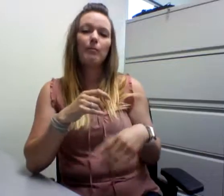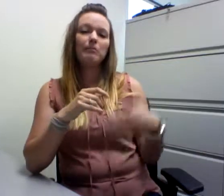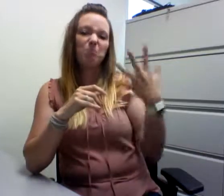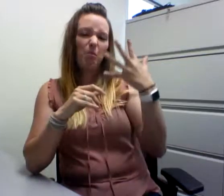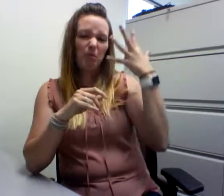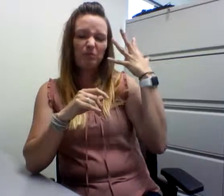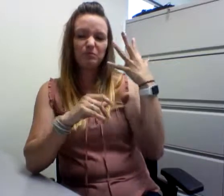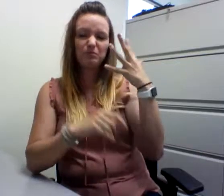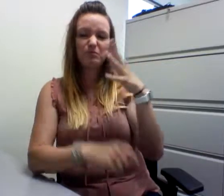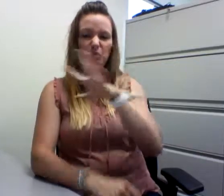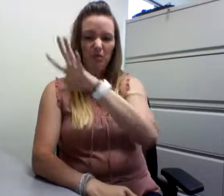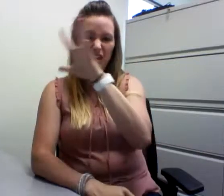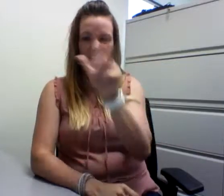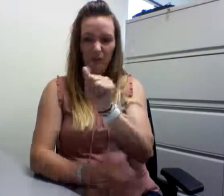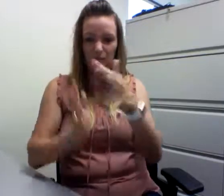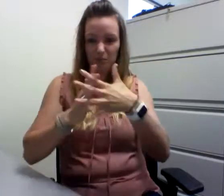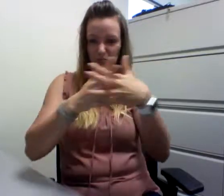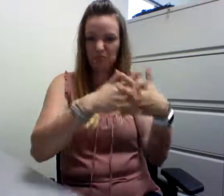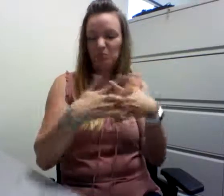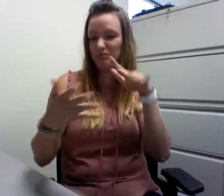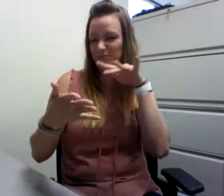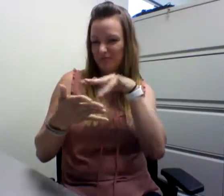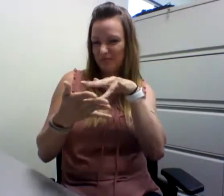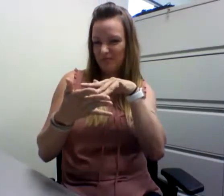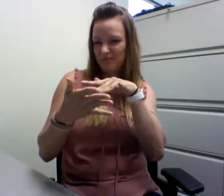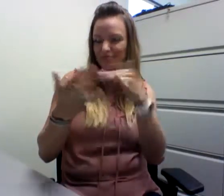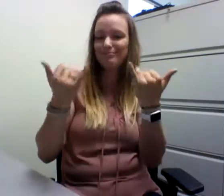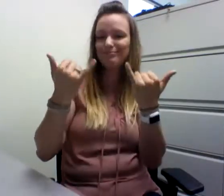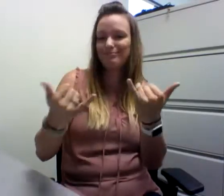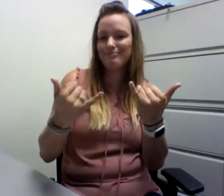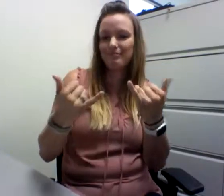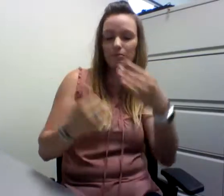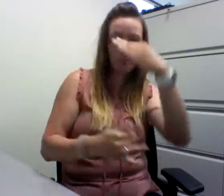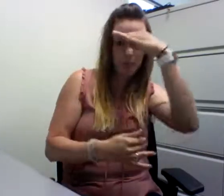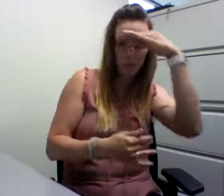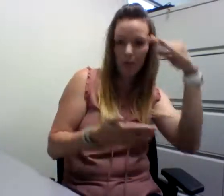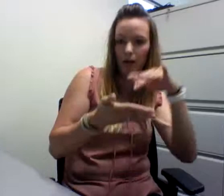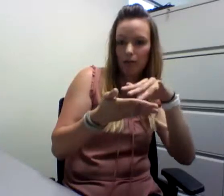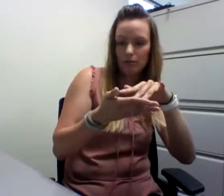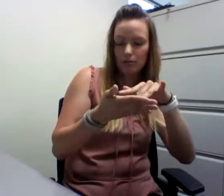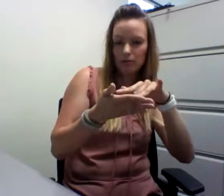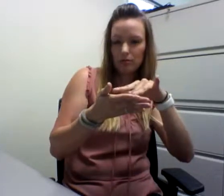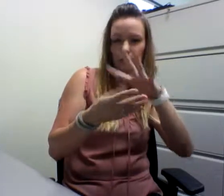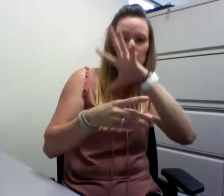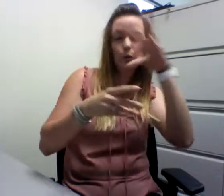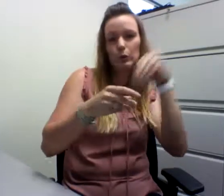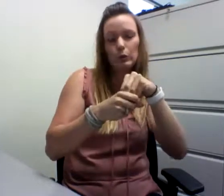long ago, Black studies was called African-American studies